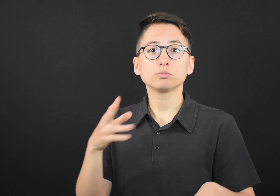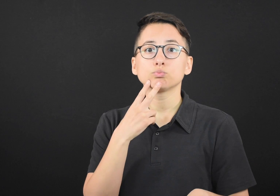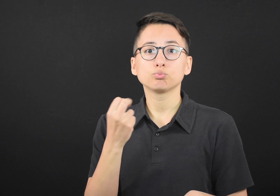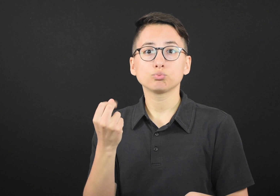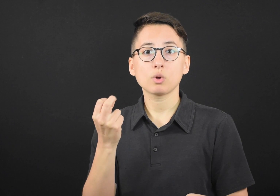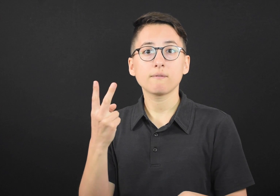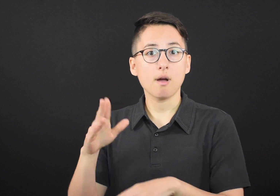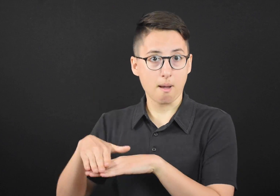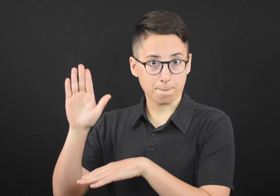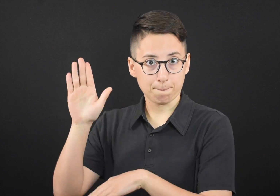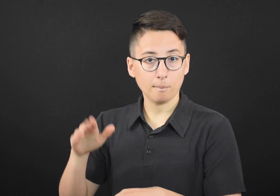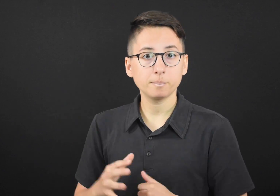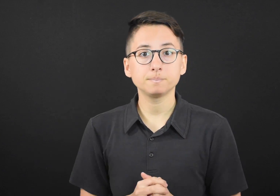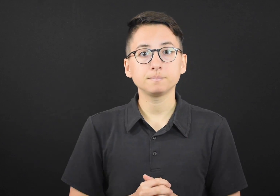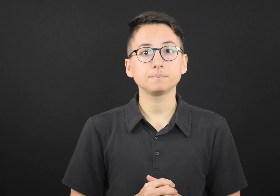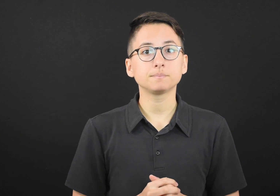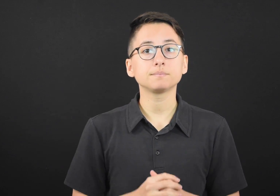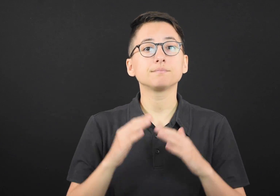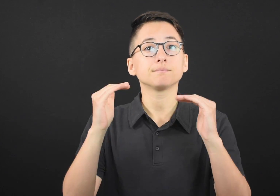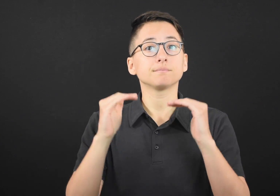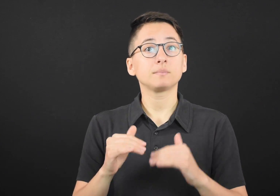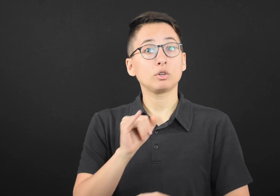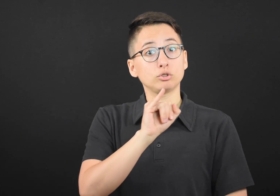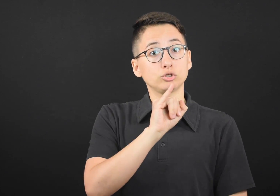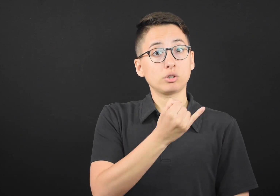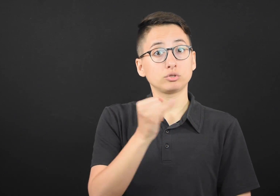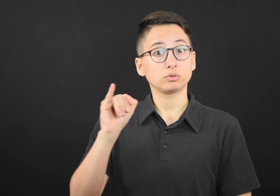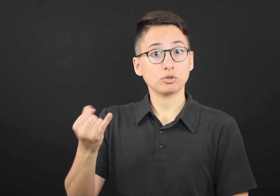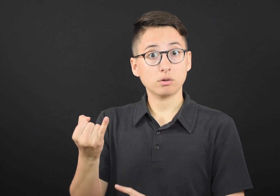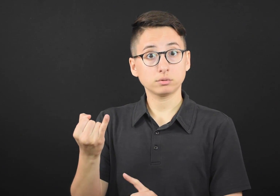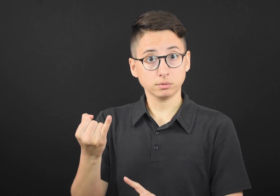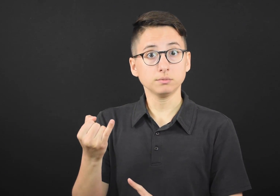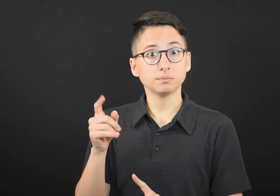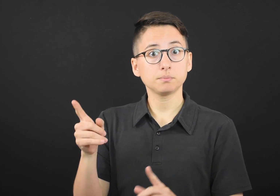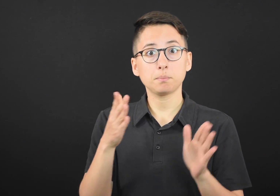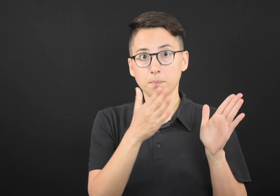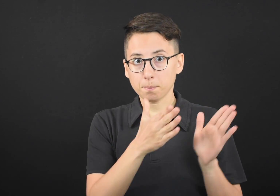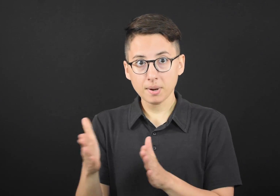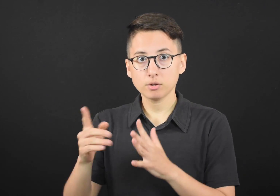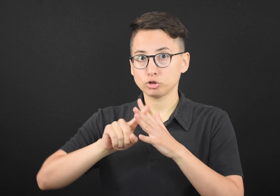Johnson & Johnson plans to start trials in children under the age of 18